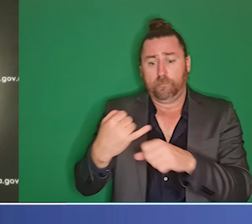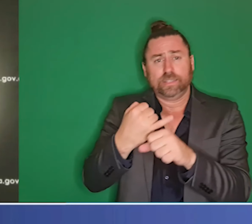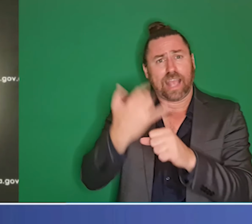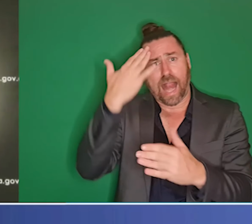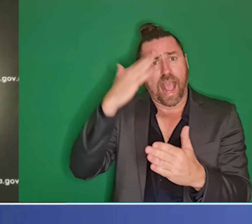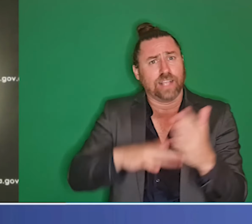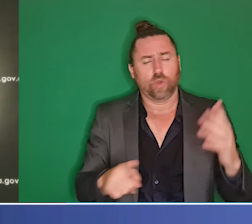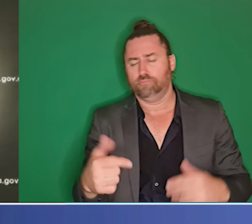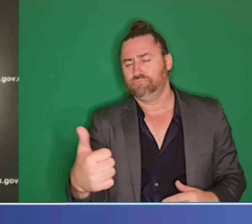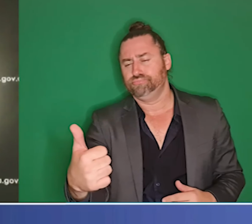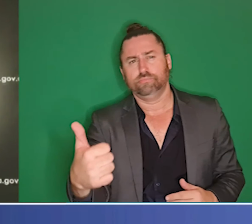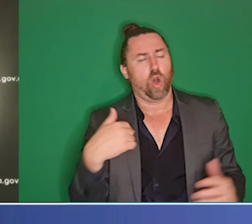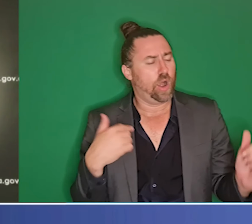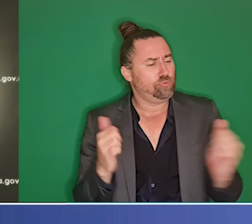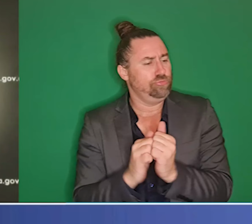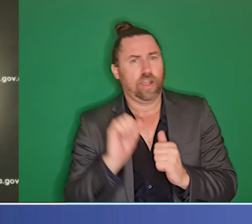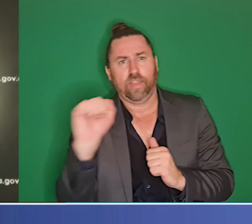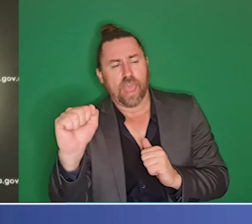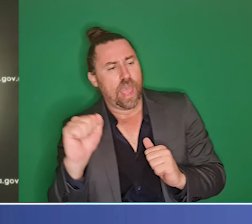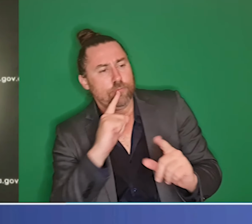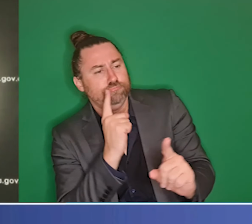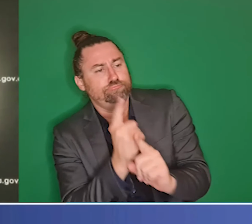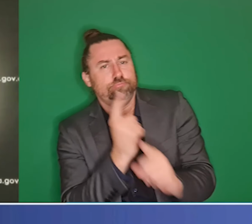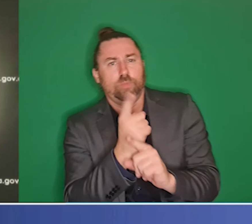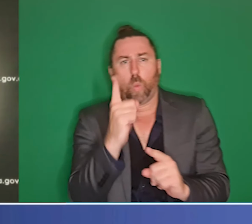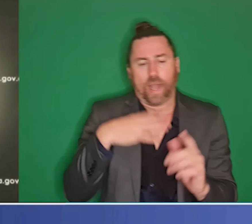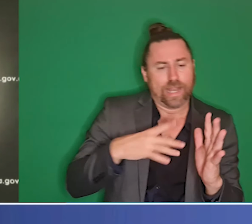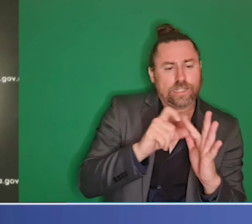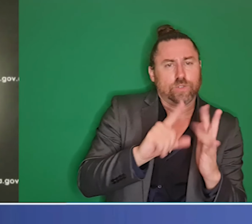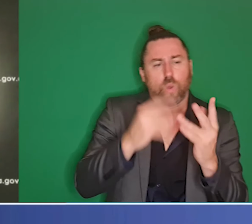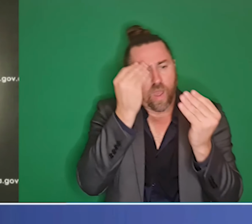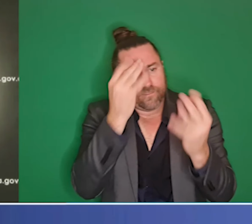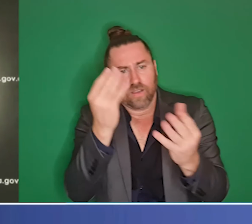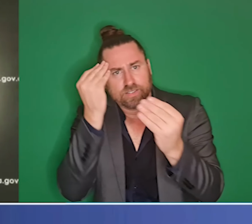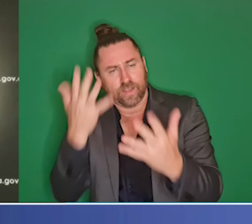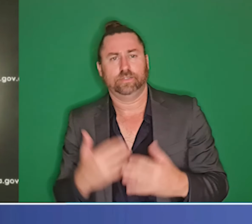but at the same time, we've made available for the aged care sector.